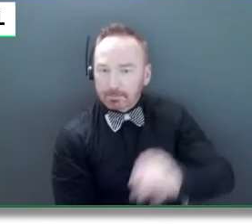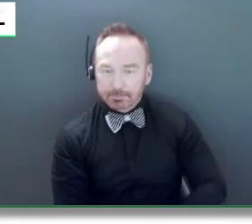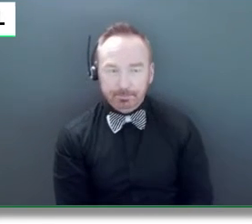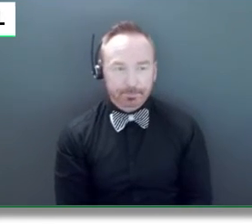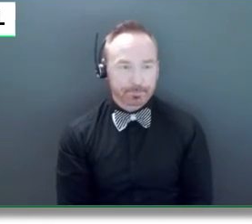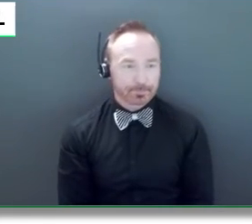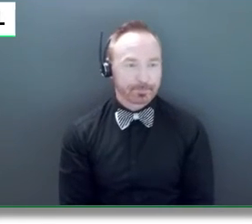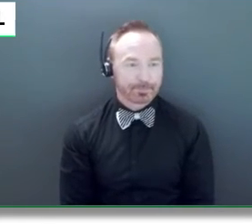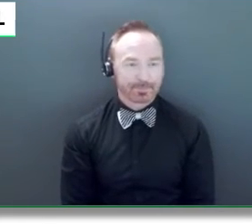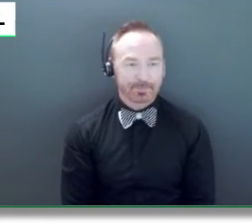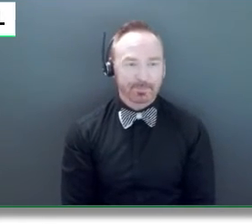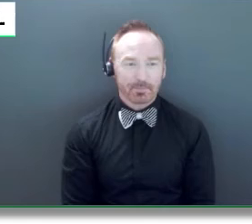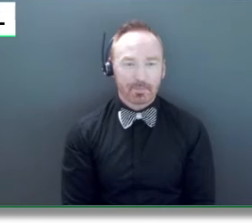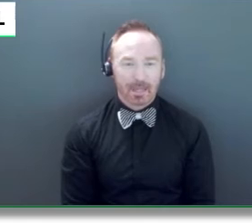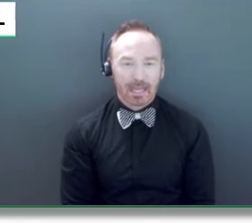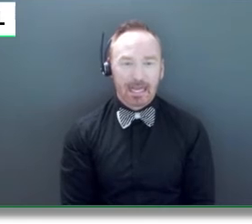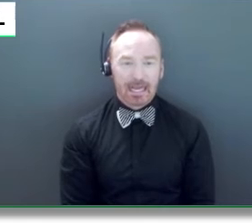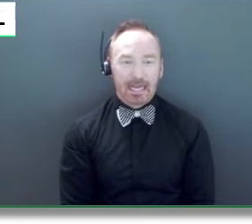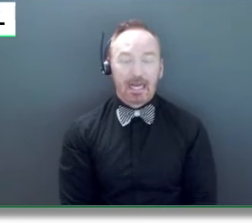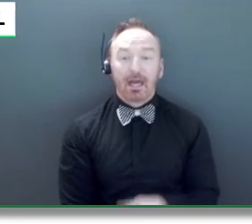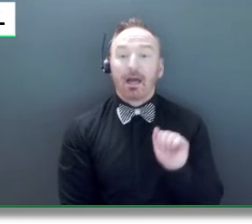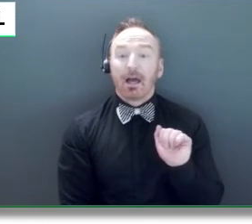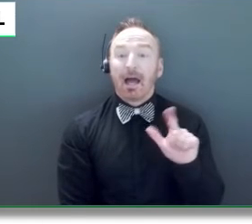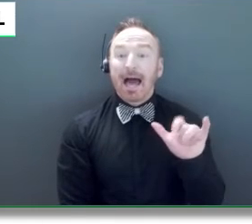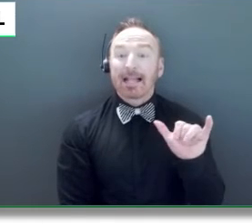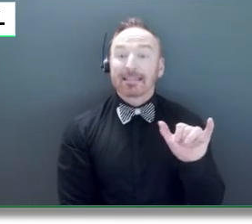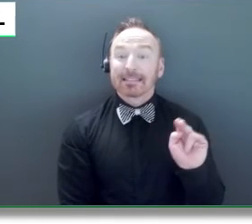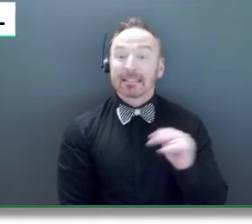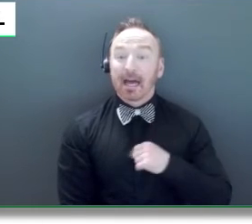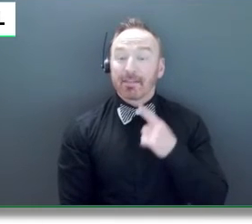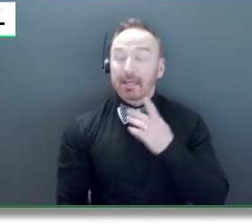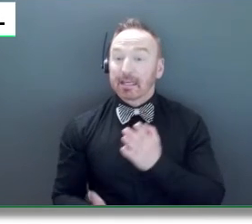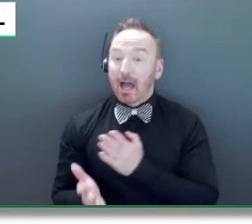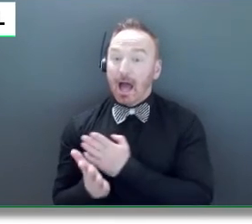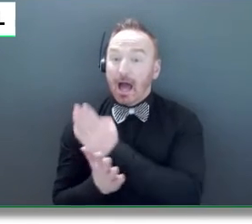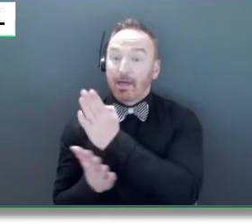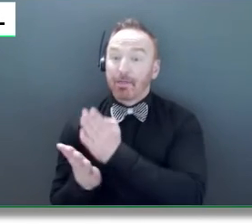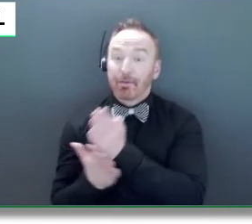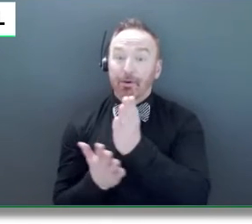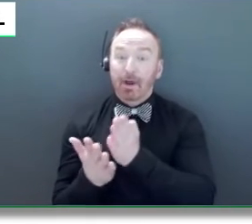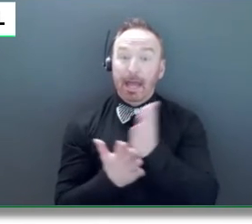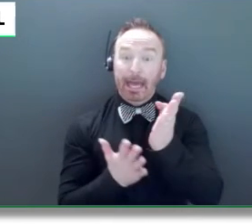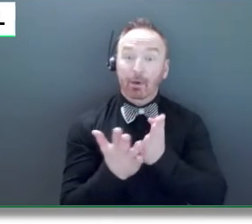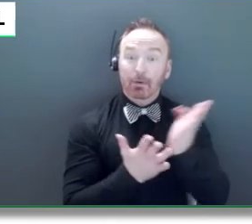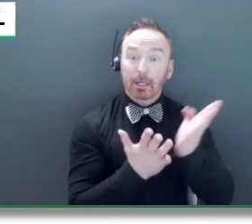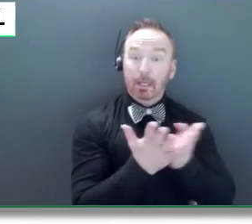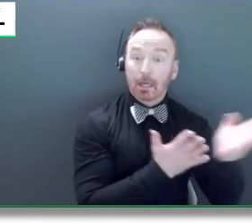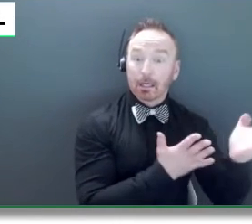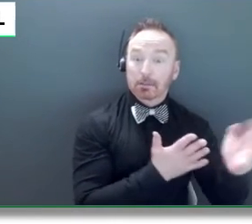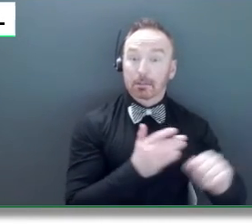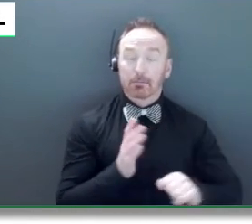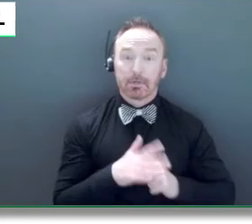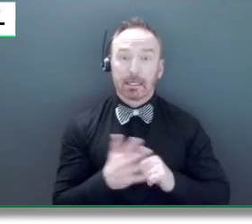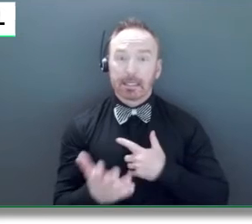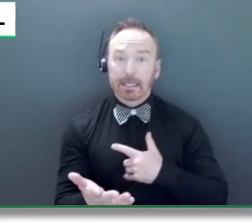Yeah I think there's so much there to learn from other areas as well. And our you know solutions that would be very applicable in parks if you just